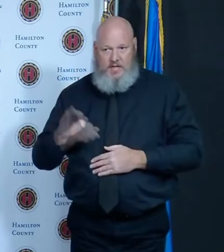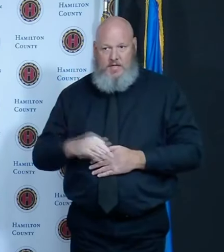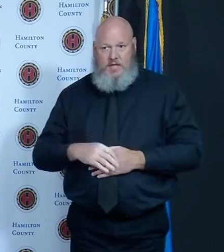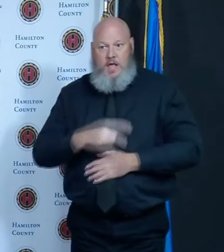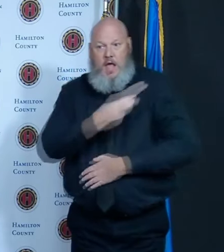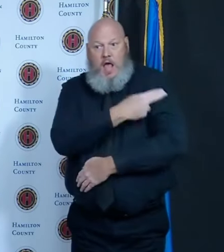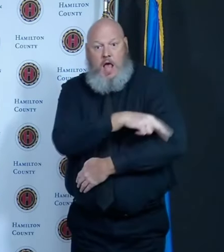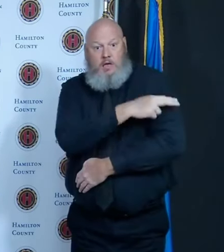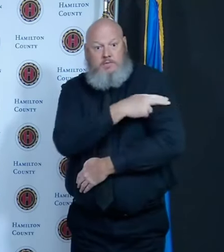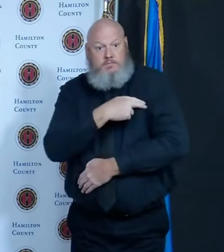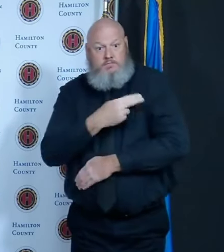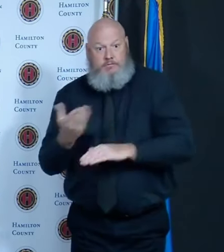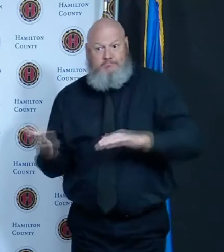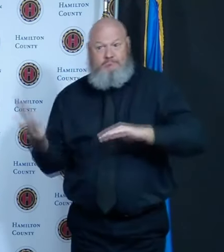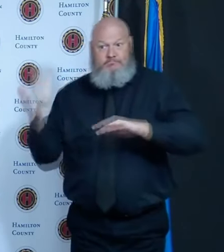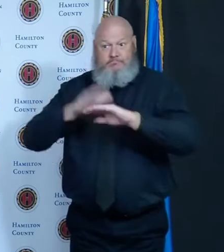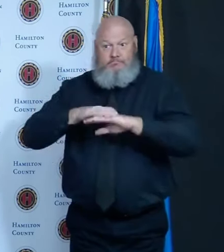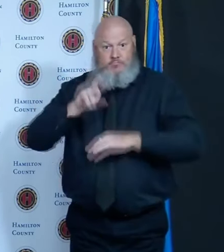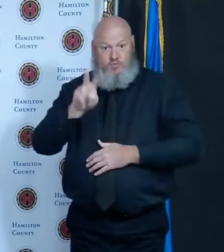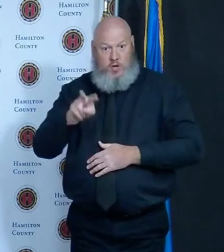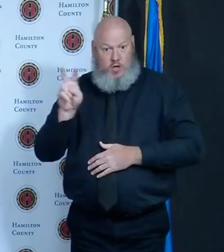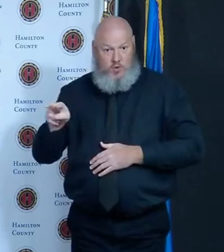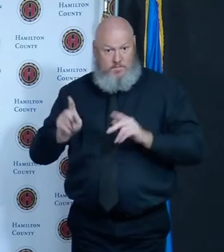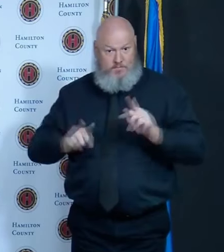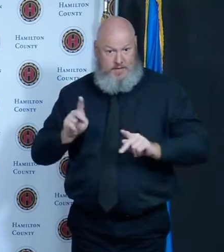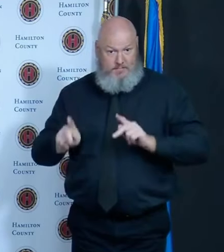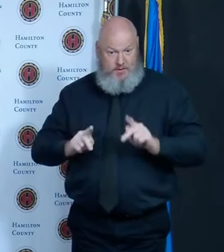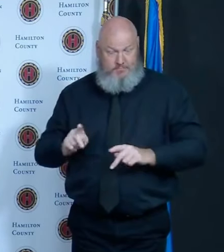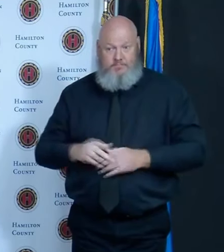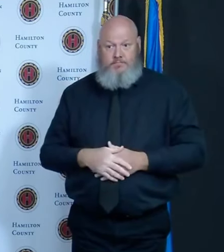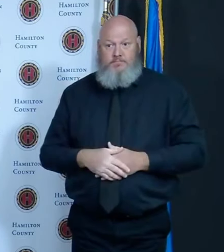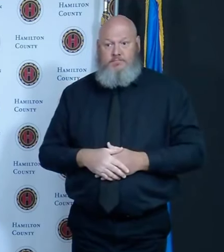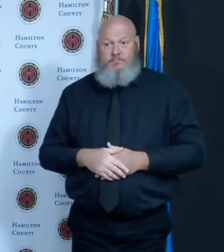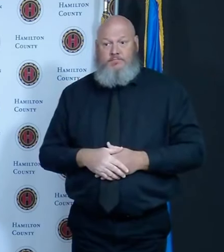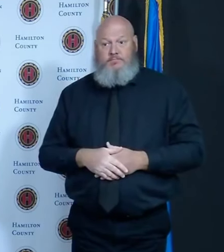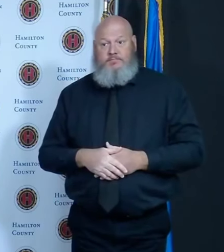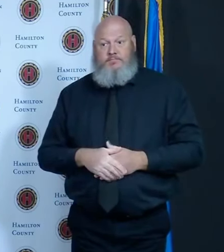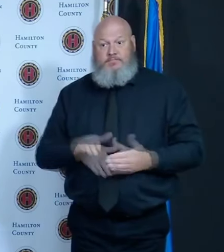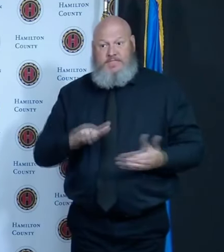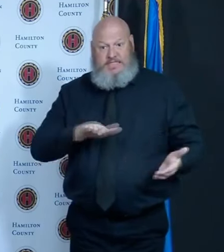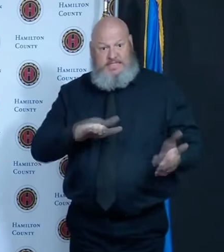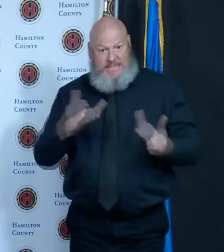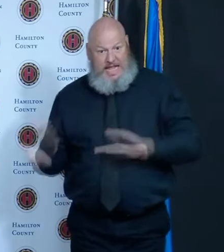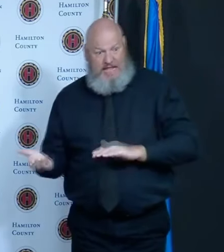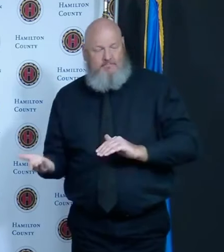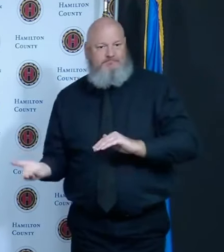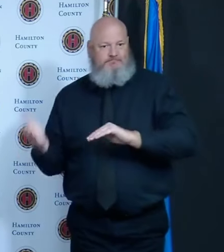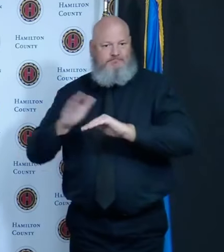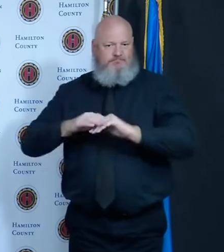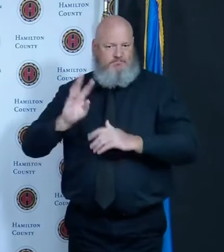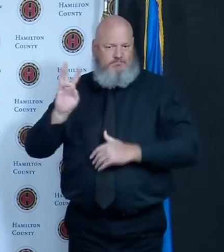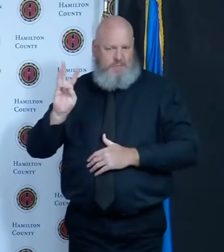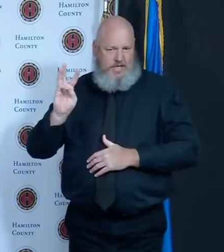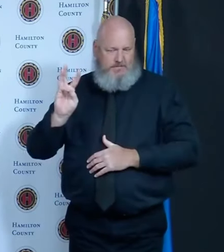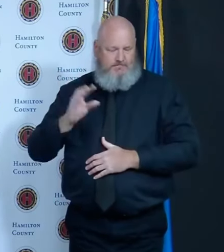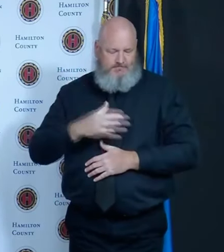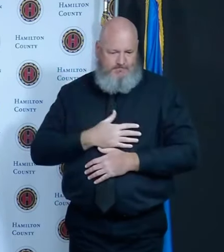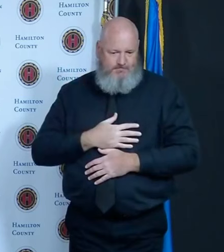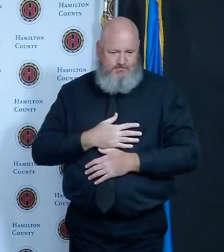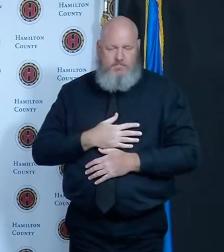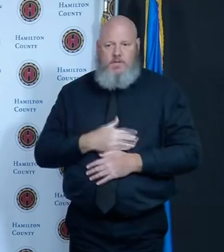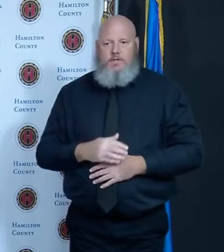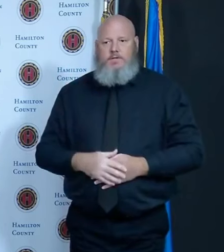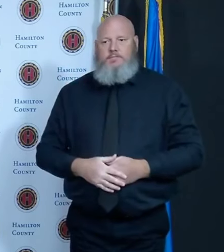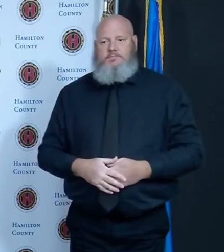Monday is 6 so I know there has been a lot of talk about reopening businesses